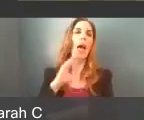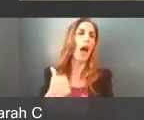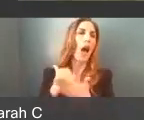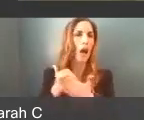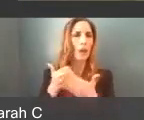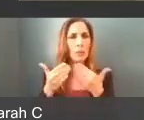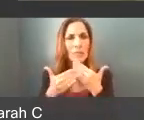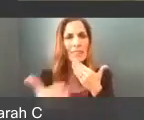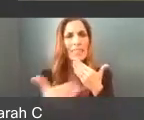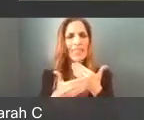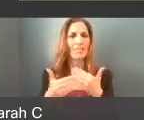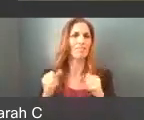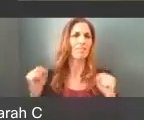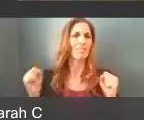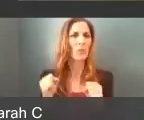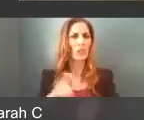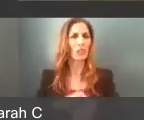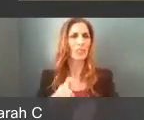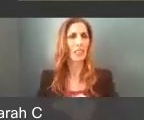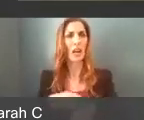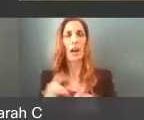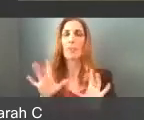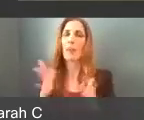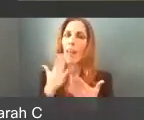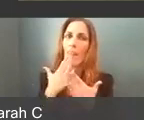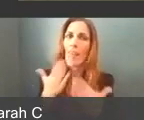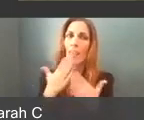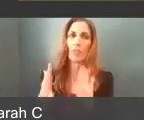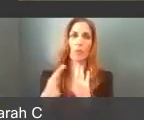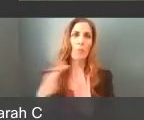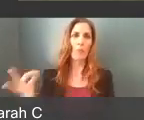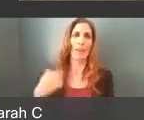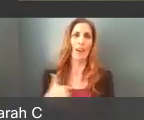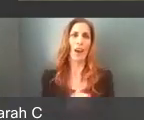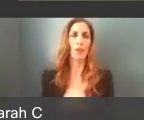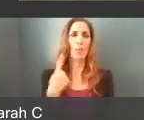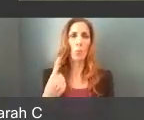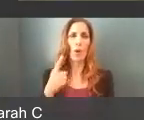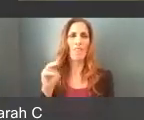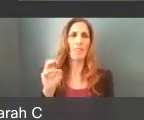months. We are grateful for being selected as one of the MontcoStrong 2021 Grant recipients."